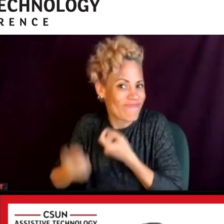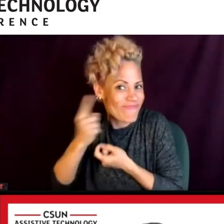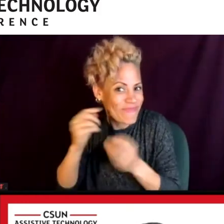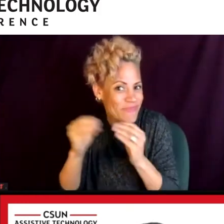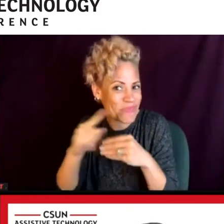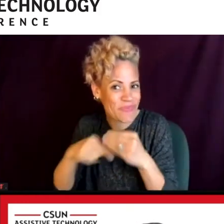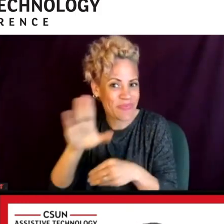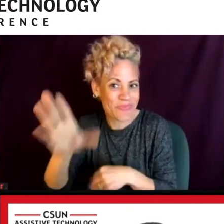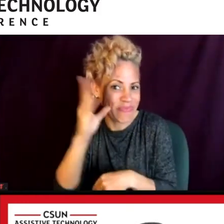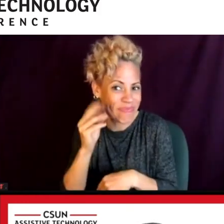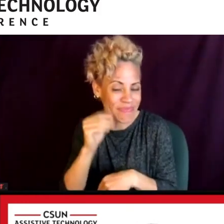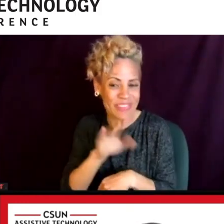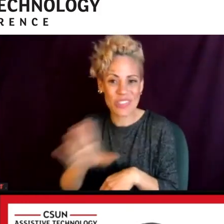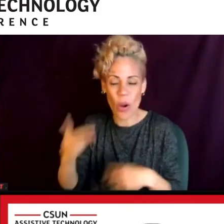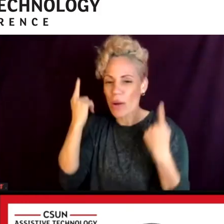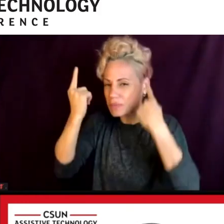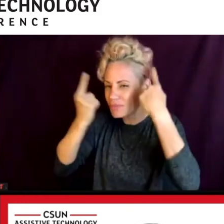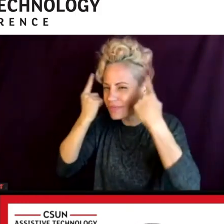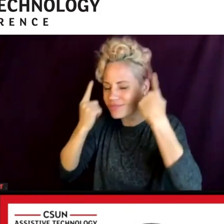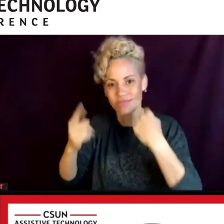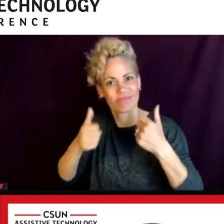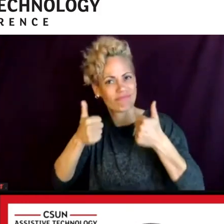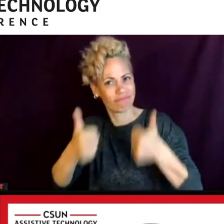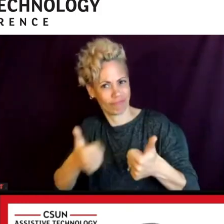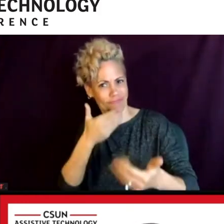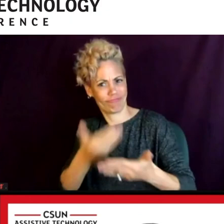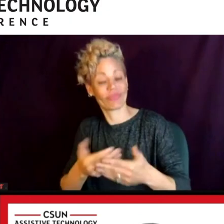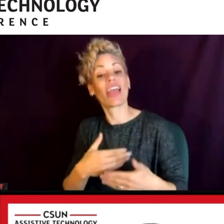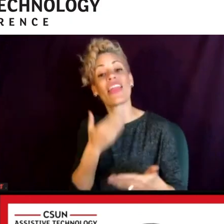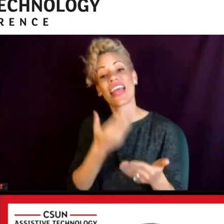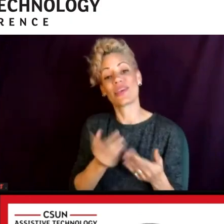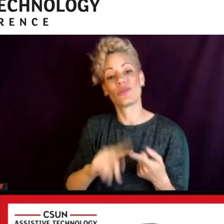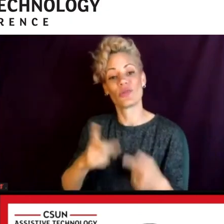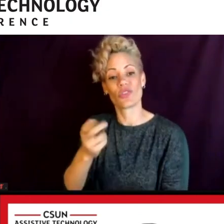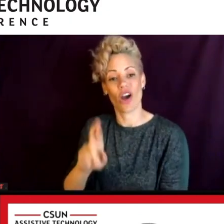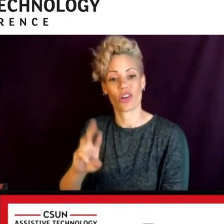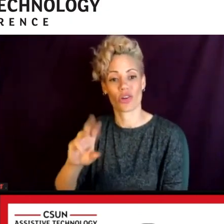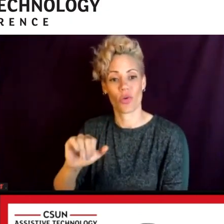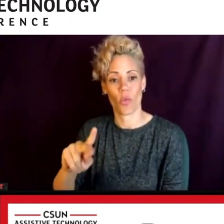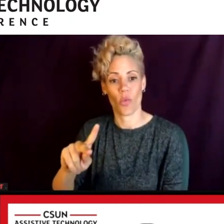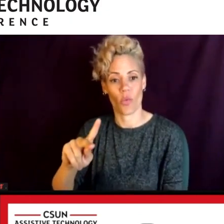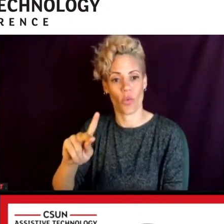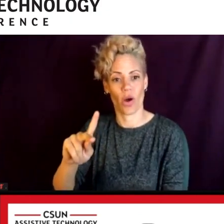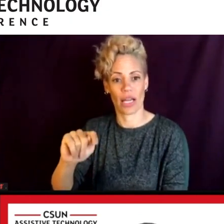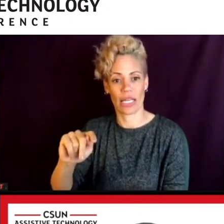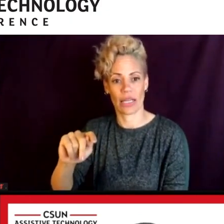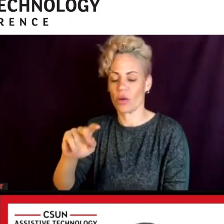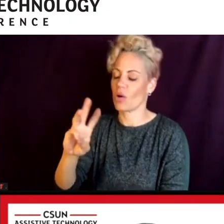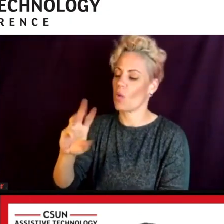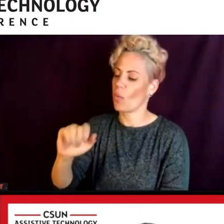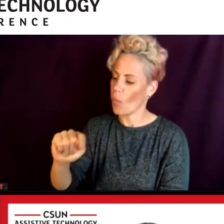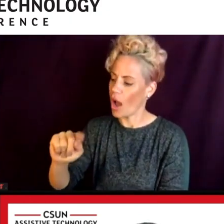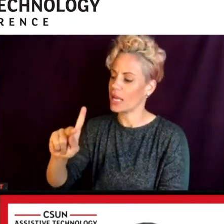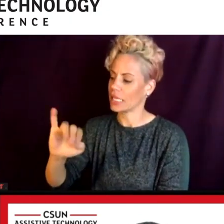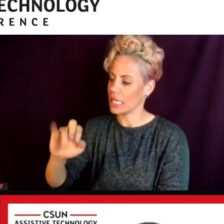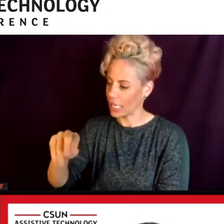So it was really great. Thank you to Dr. Watkins and Dr. Beck also. Before we close out the program,